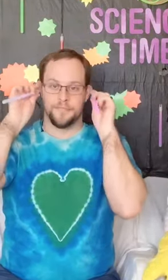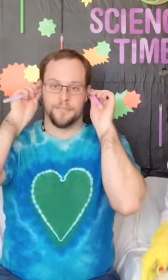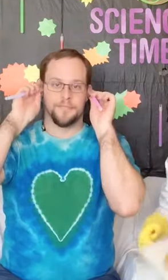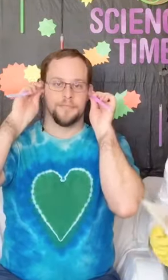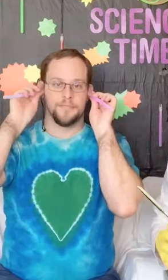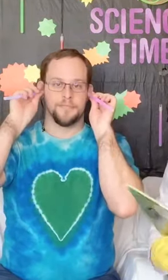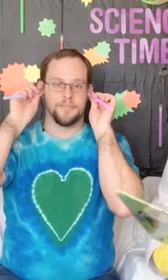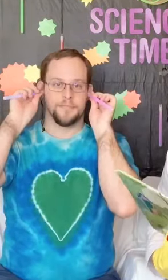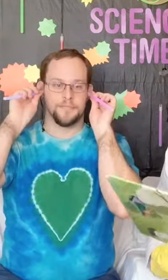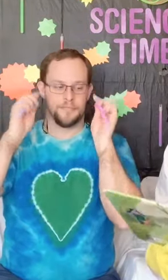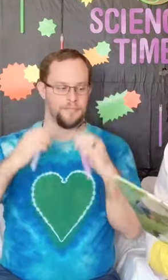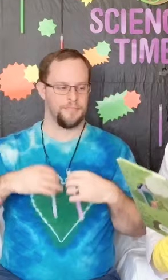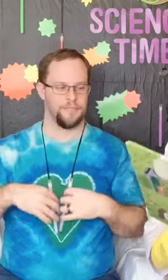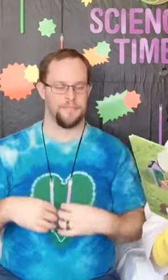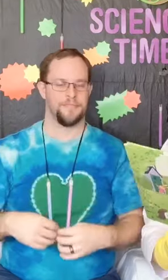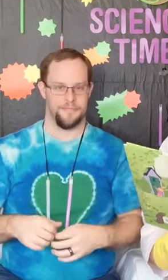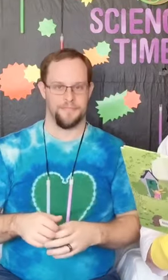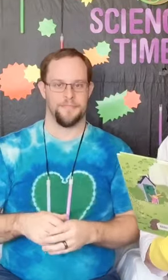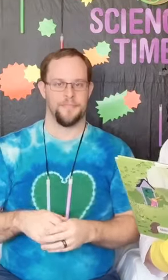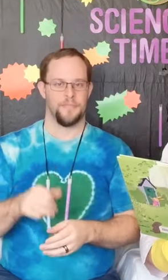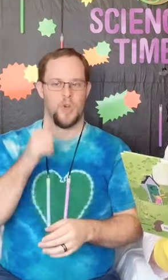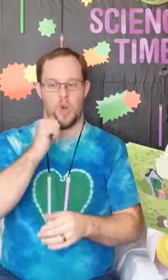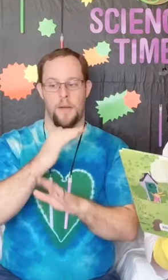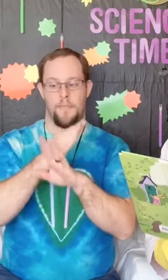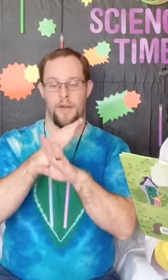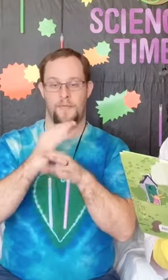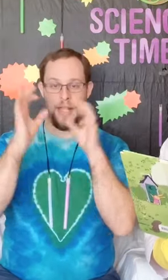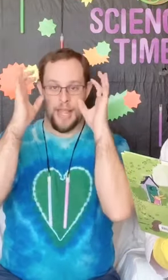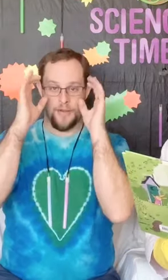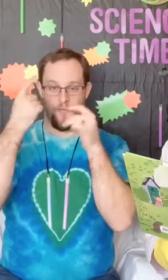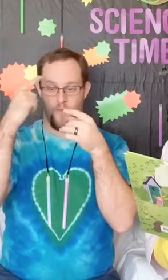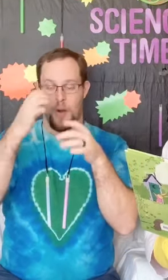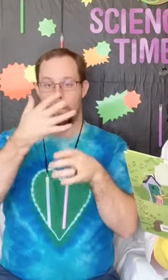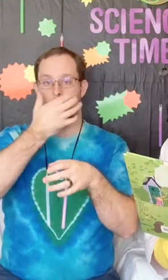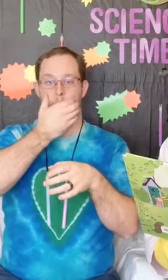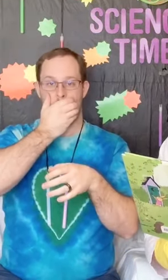A stethoscope, her protective glasses for a mask,